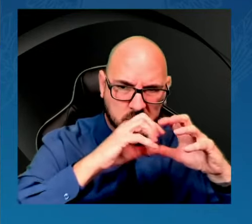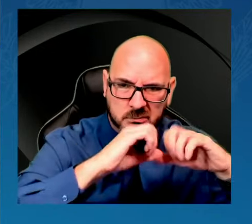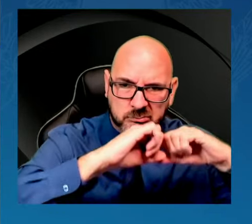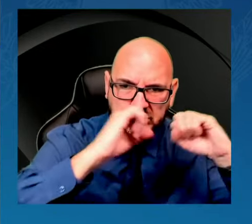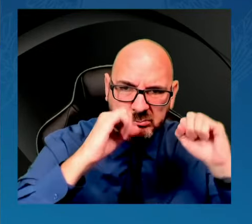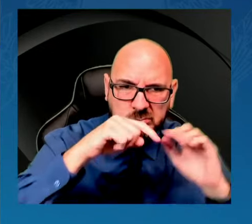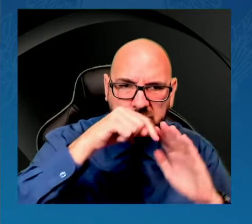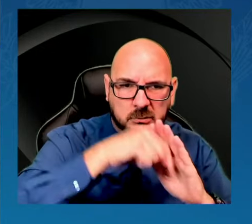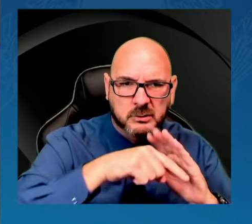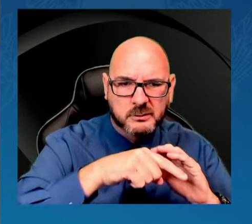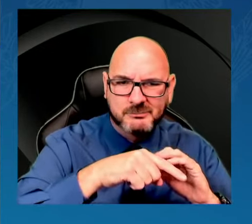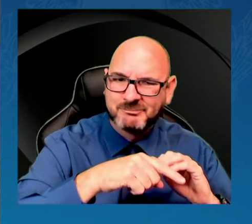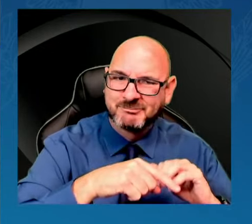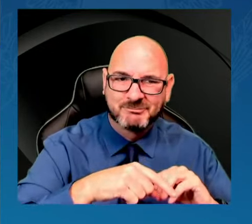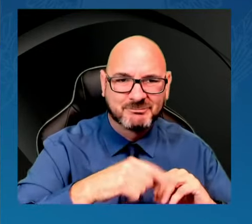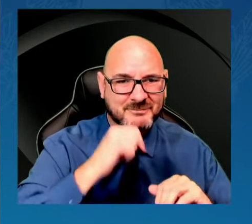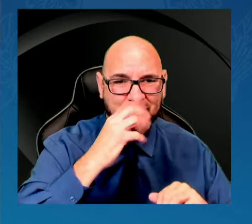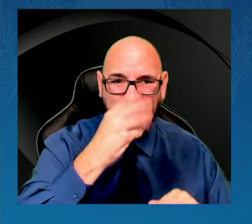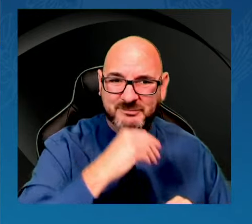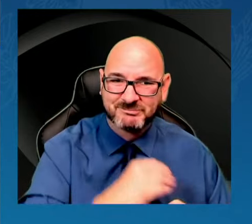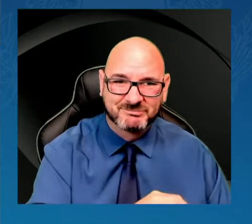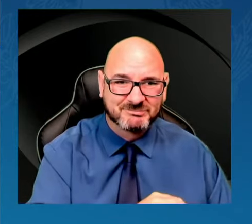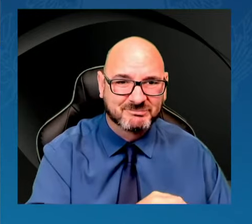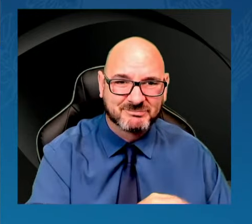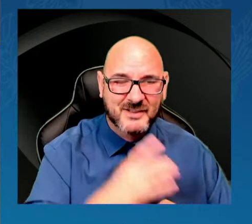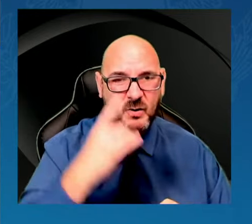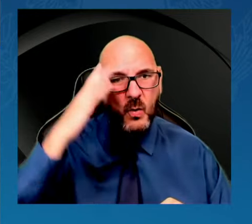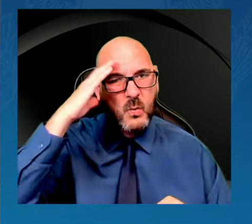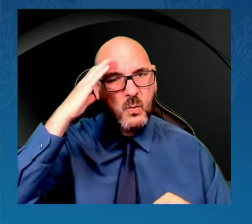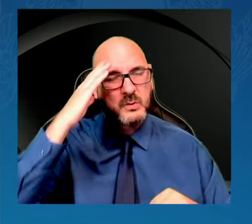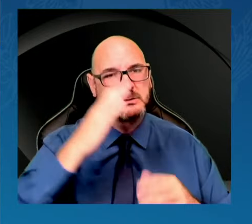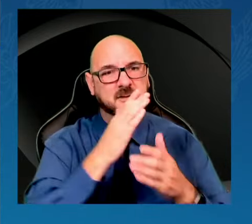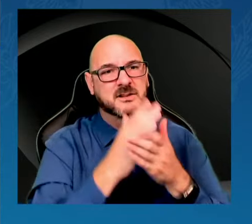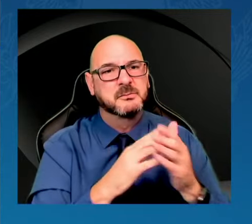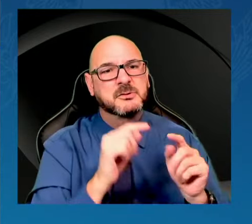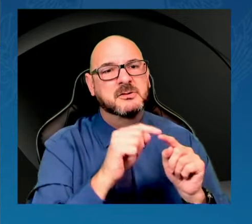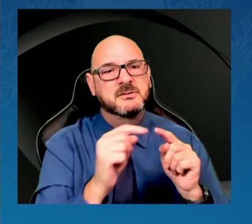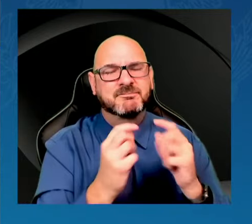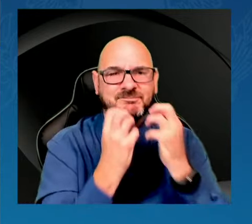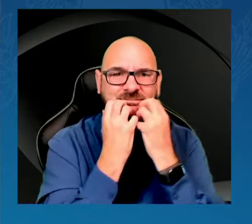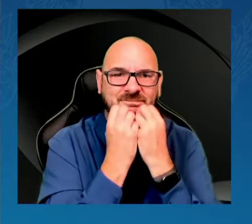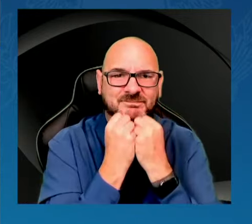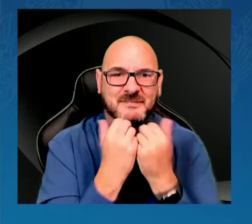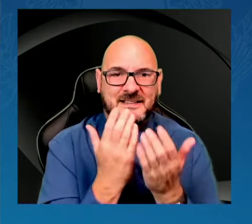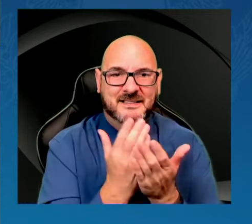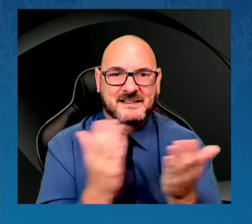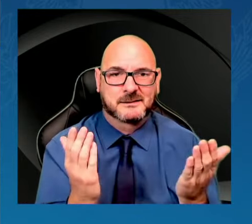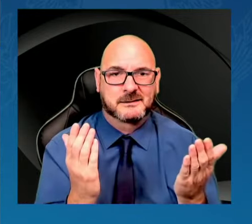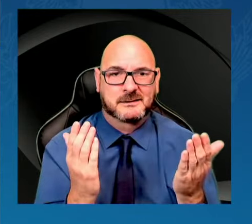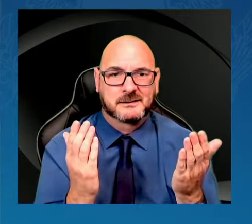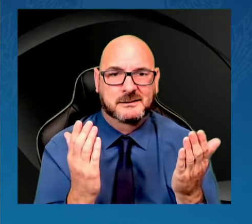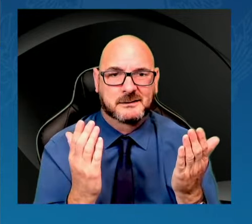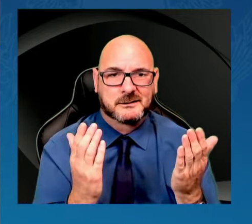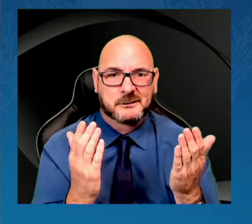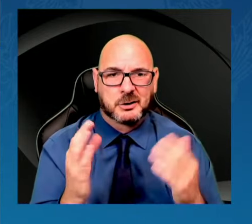some of the most precious things are fragile, and that's why we pay special attention to take care of them.